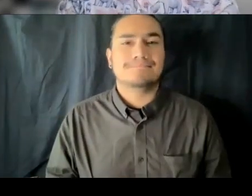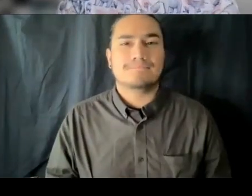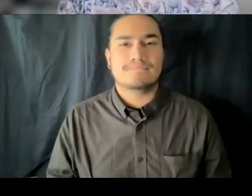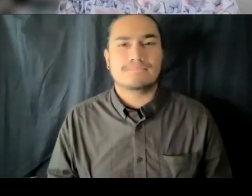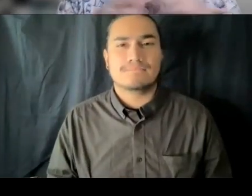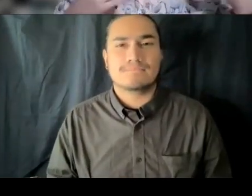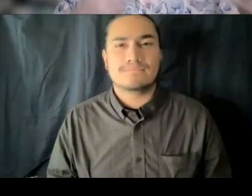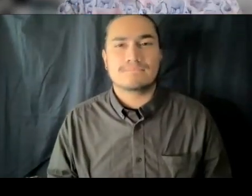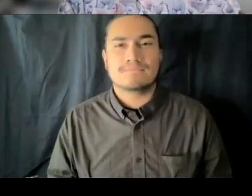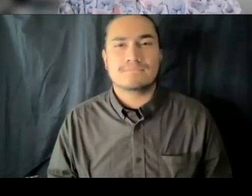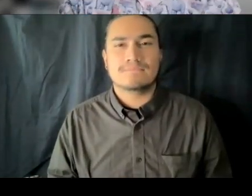And as advocates, I think that is critical to remember